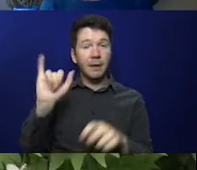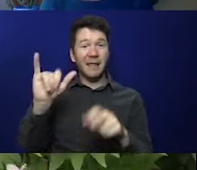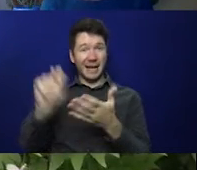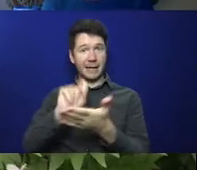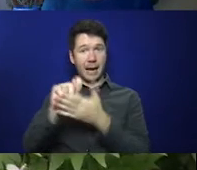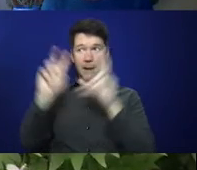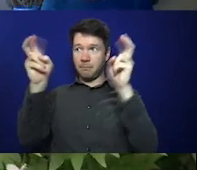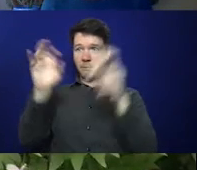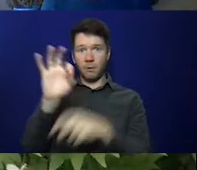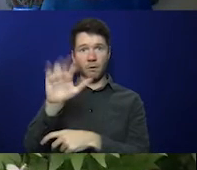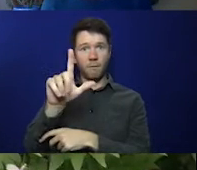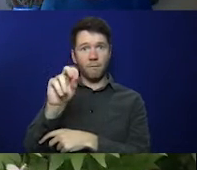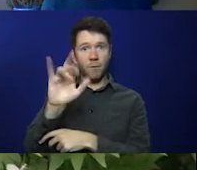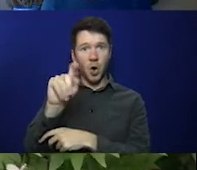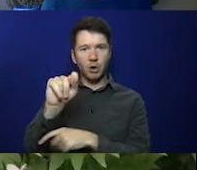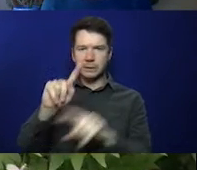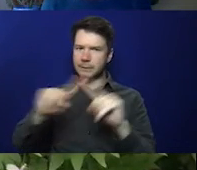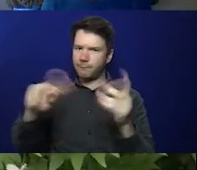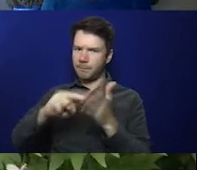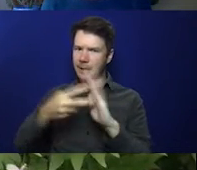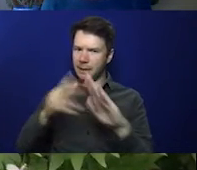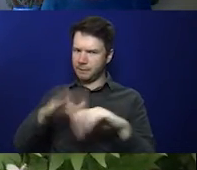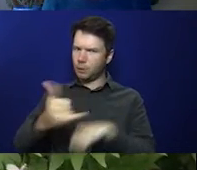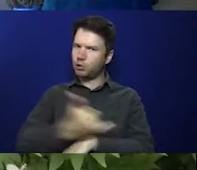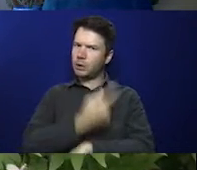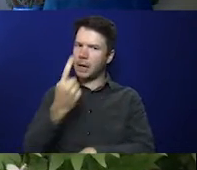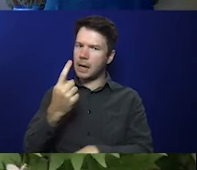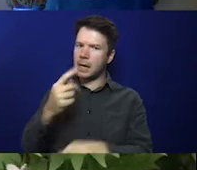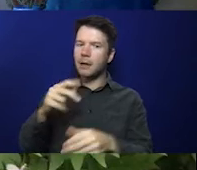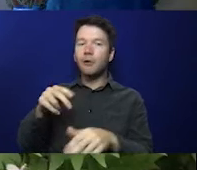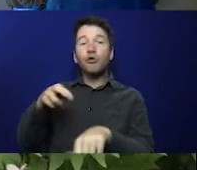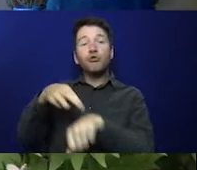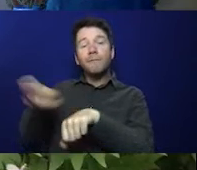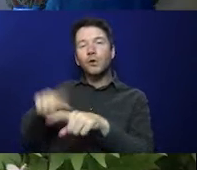At the time "florist" had a different meaning than it does today, and referred to someone